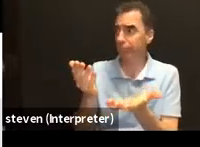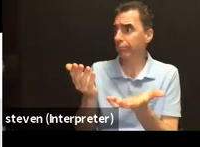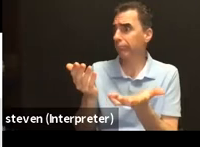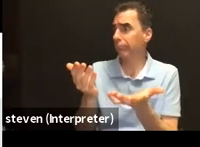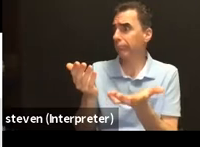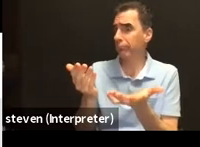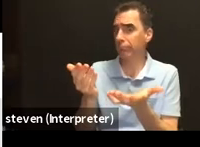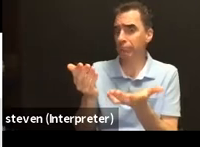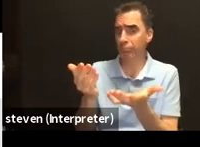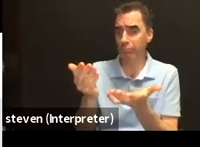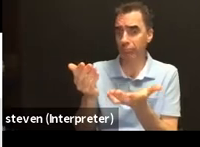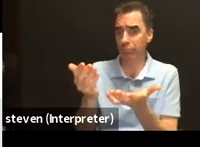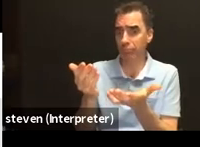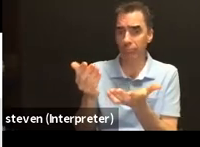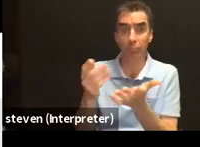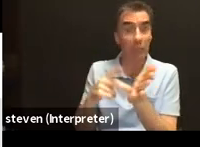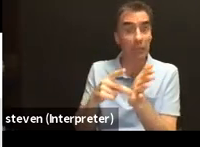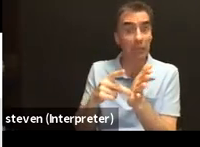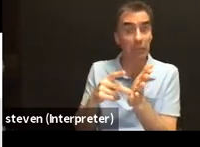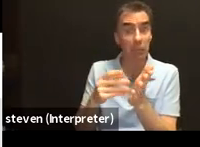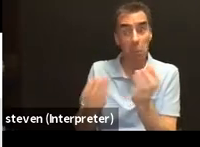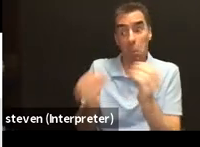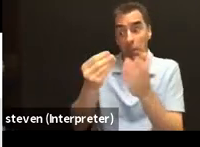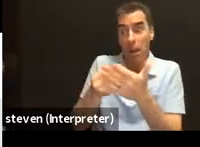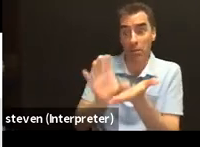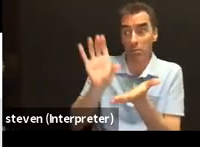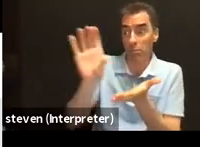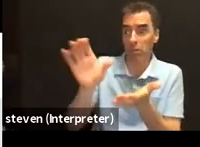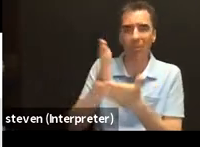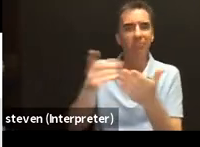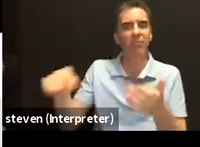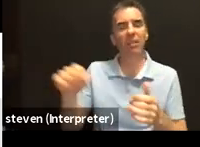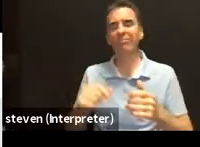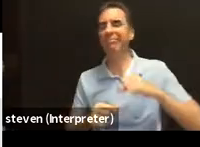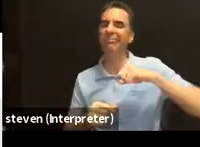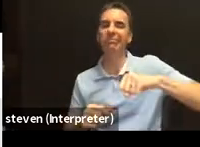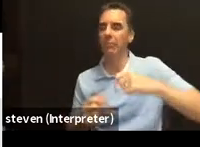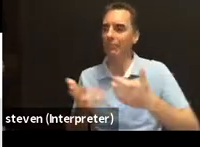maria.rodriguez: enticing for them to want to work with our programs in this a little difficult, and then having such a